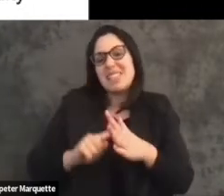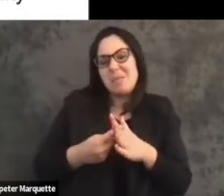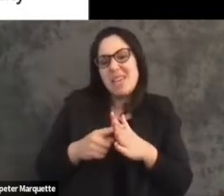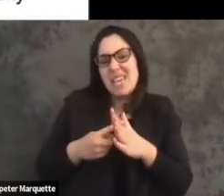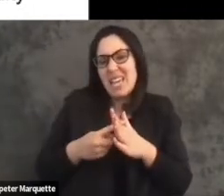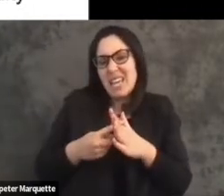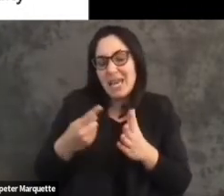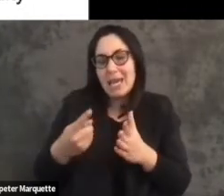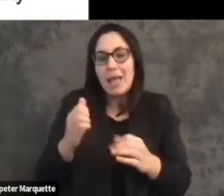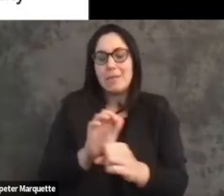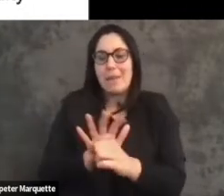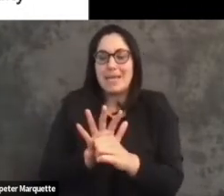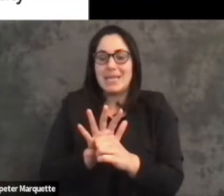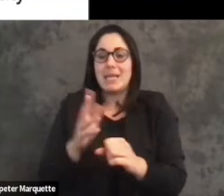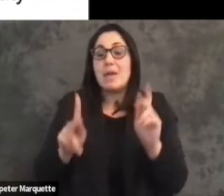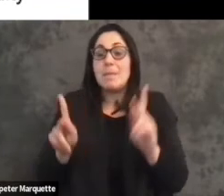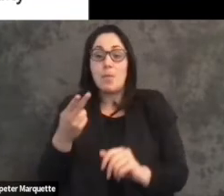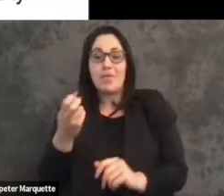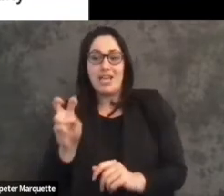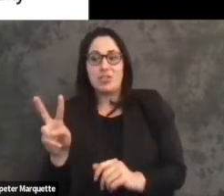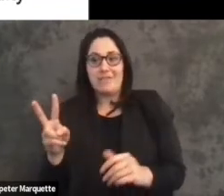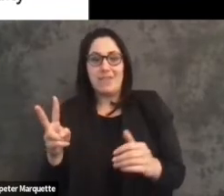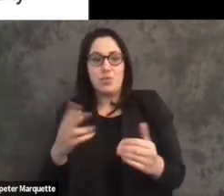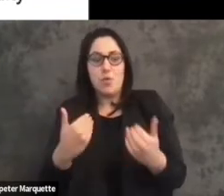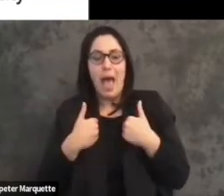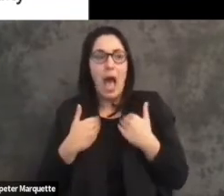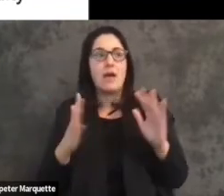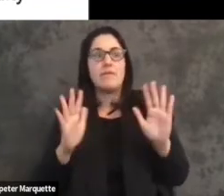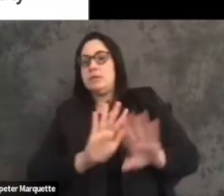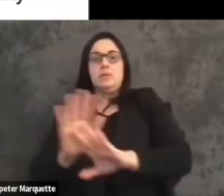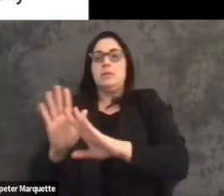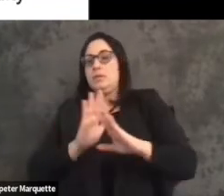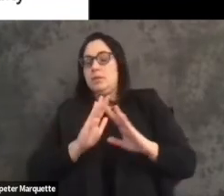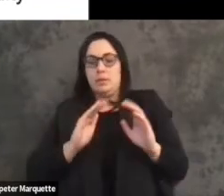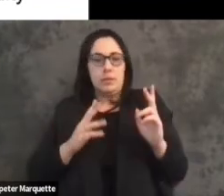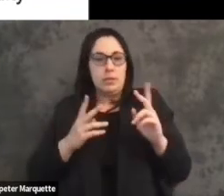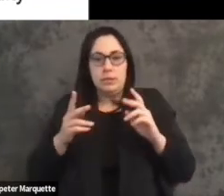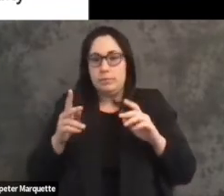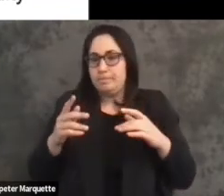to people who don't have HIV, or even in some cases at lower risk, I think because especially